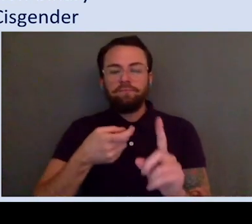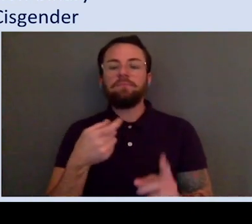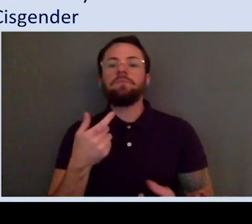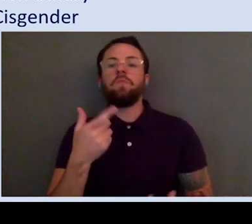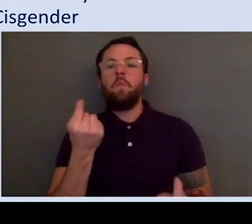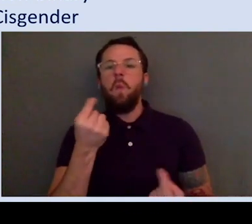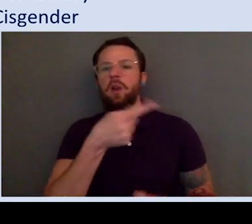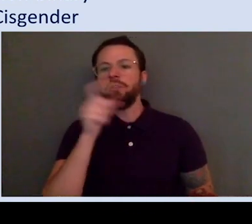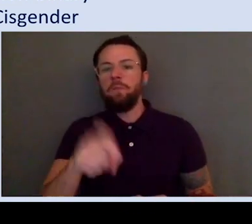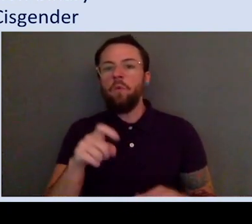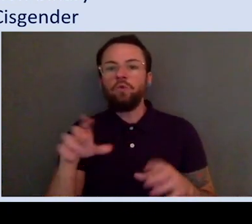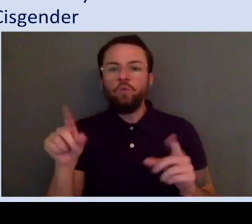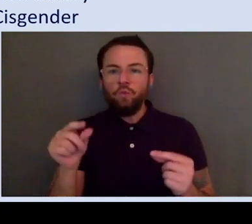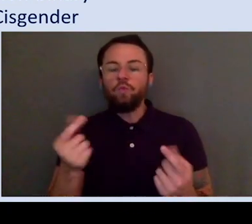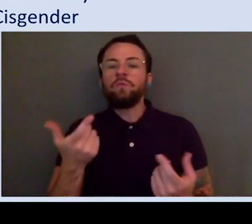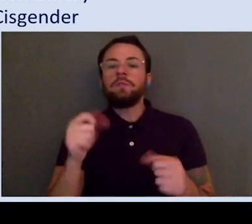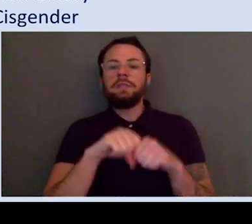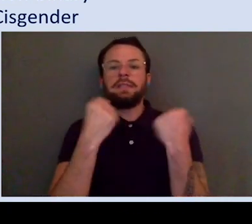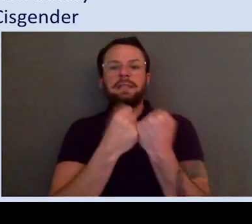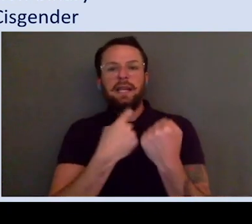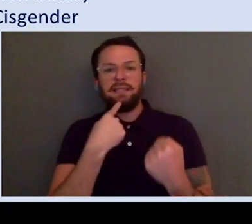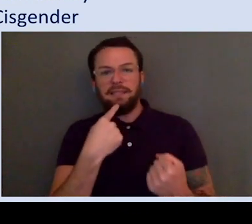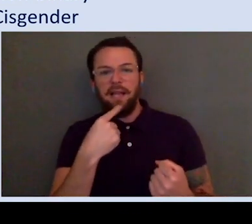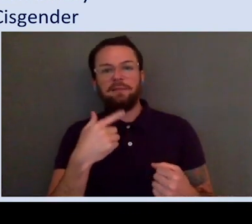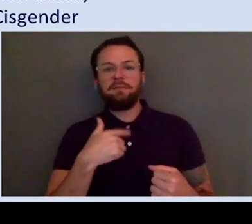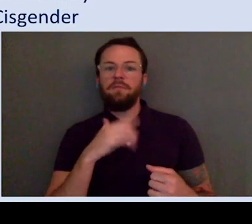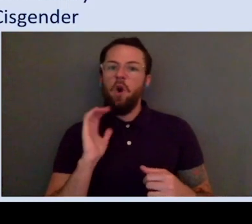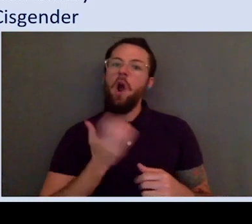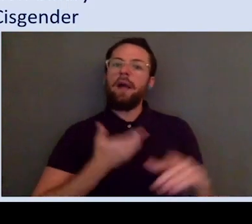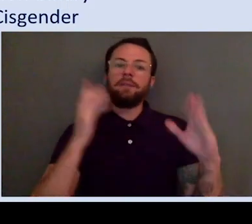That is a gender stereotype that's been given to you.